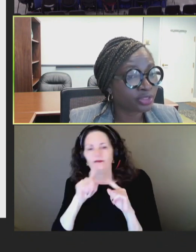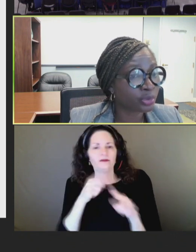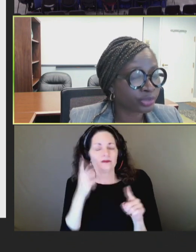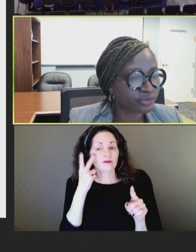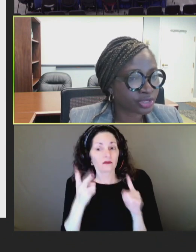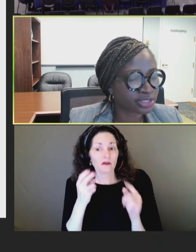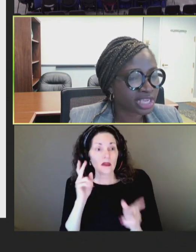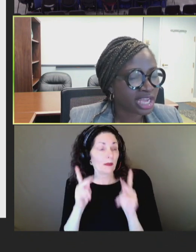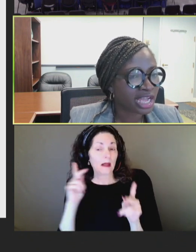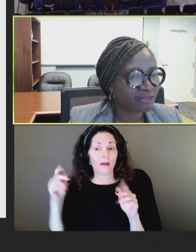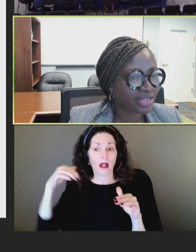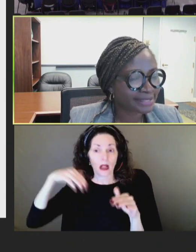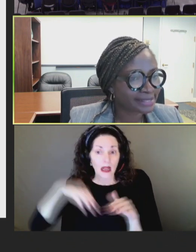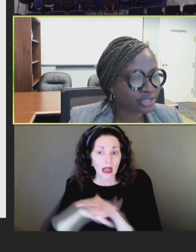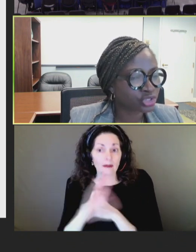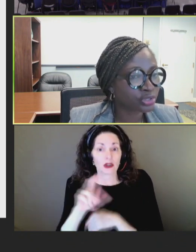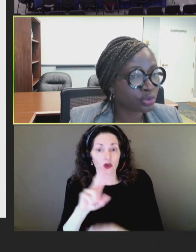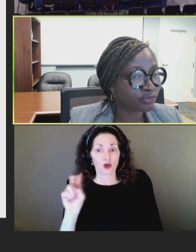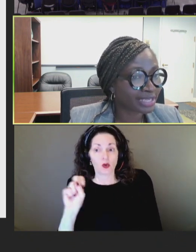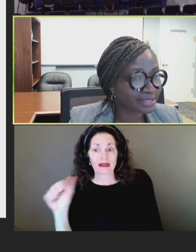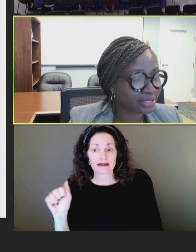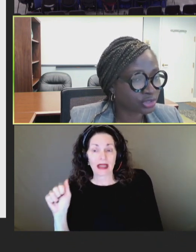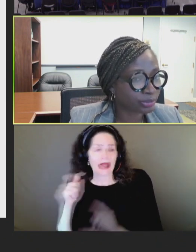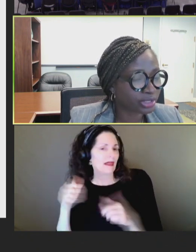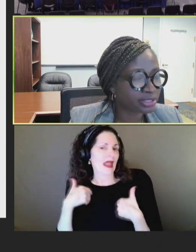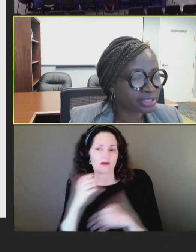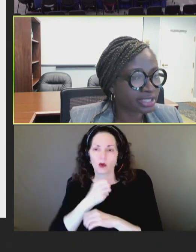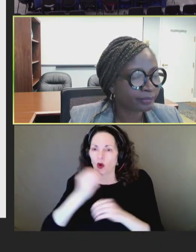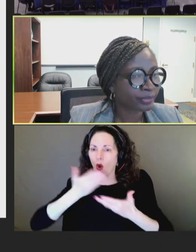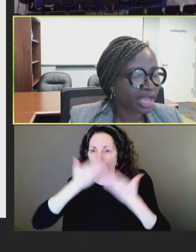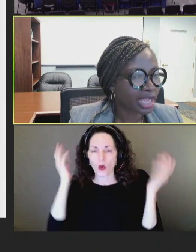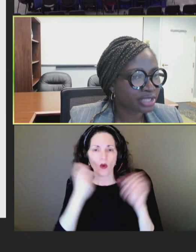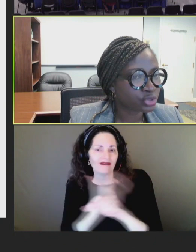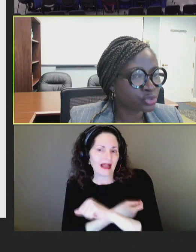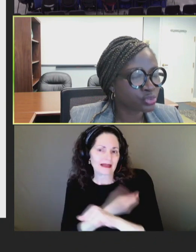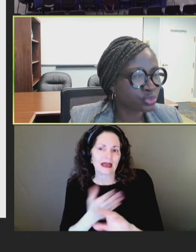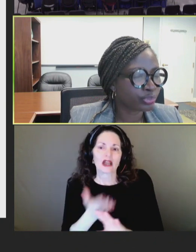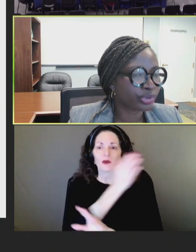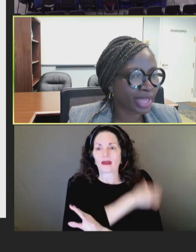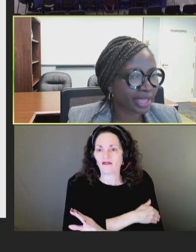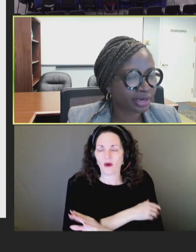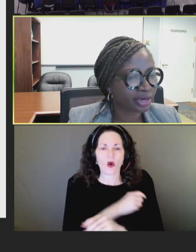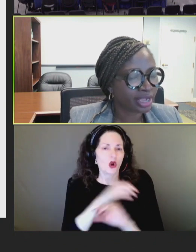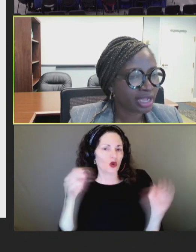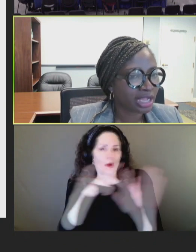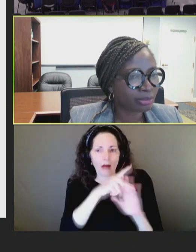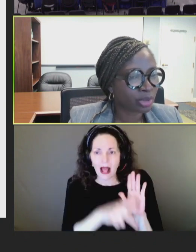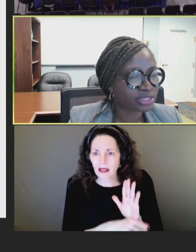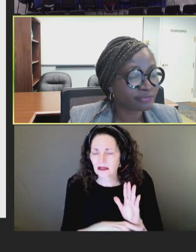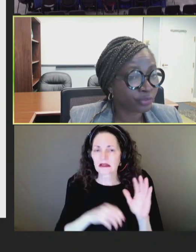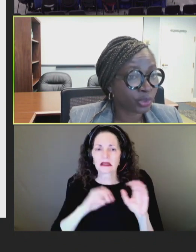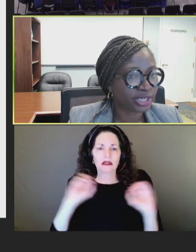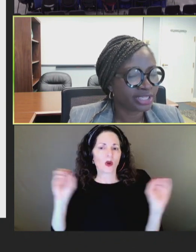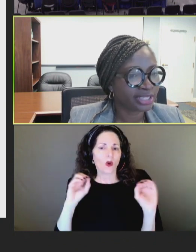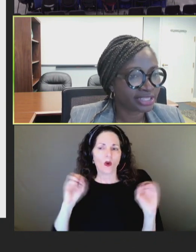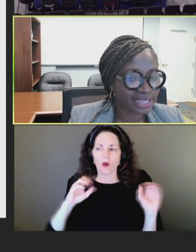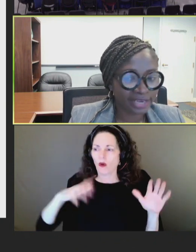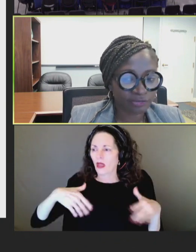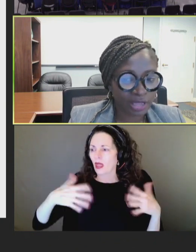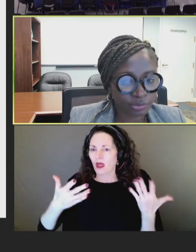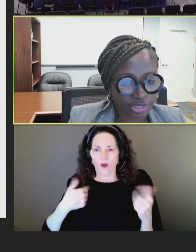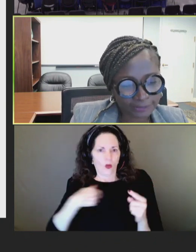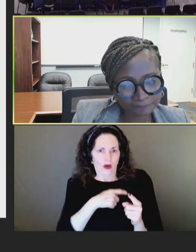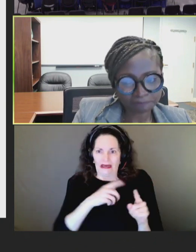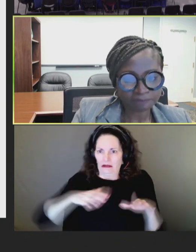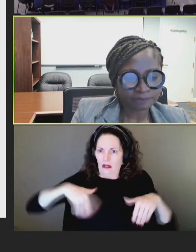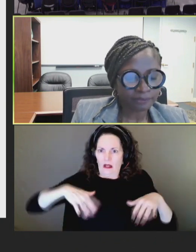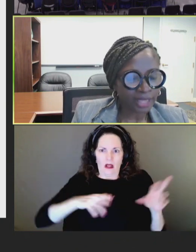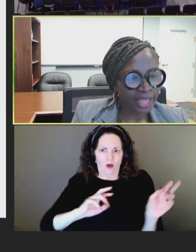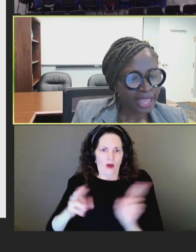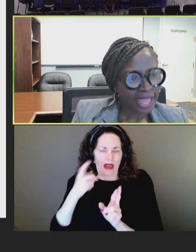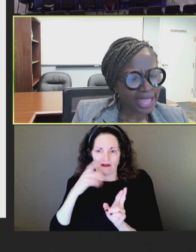with no previous vaccination, no vaccination policy to prepare us for this kind of outbreak.